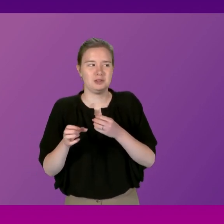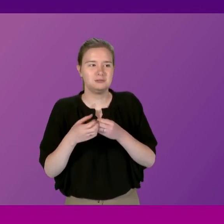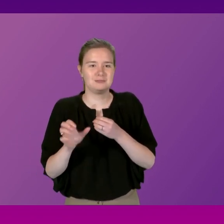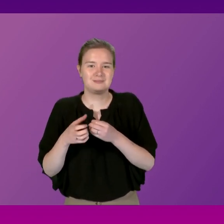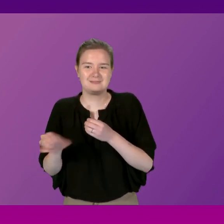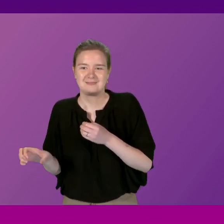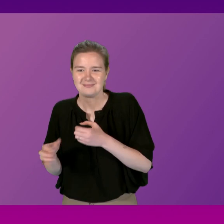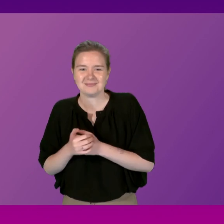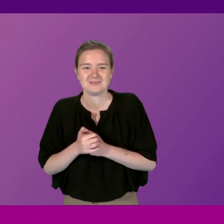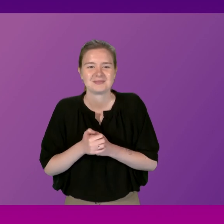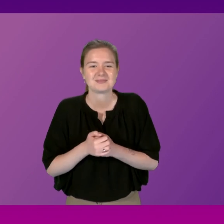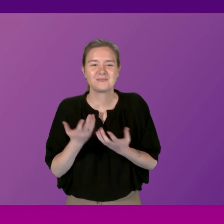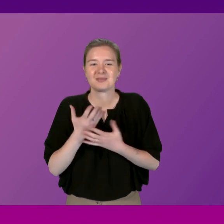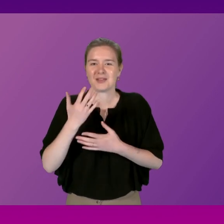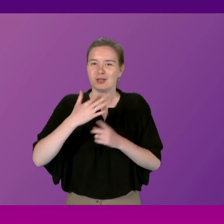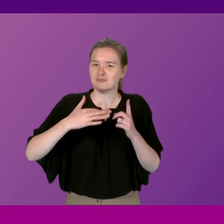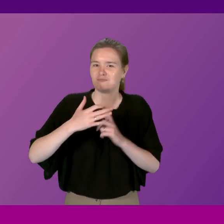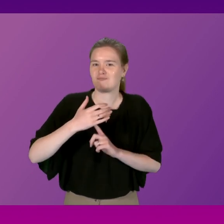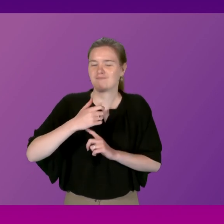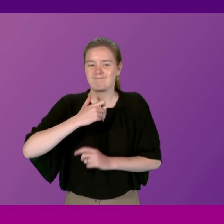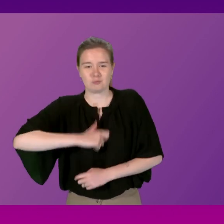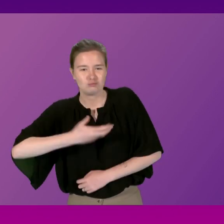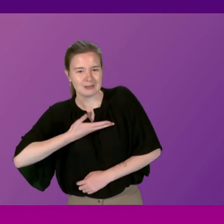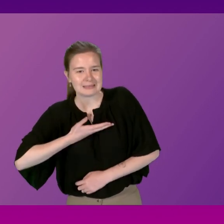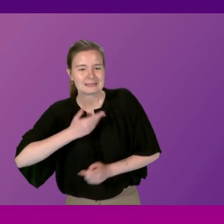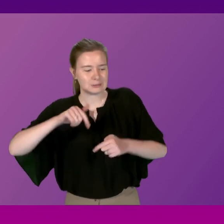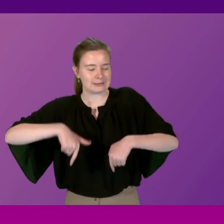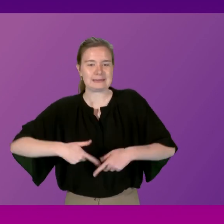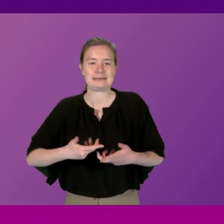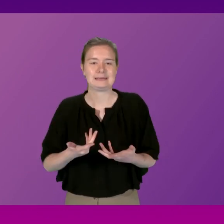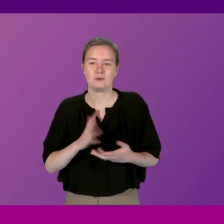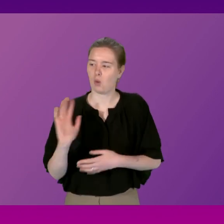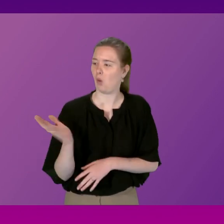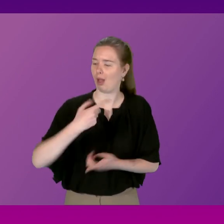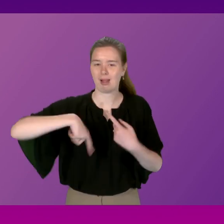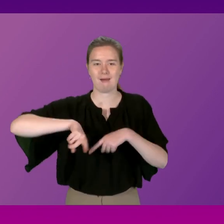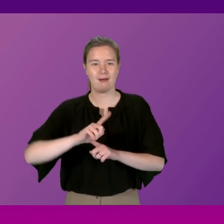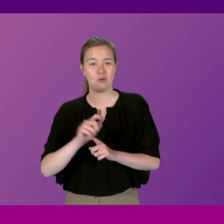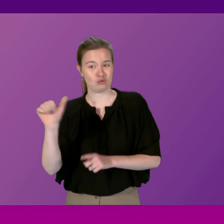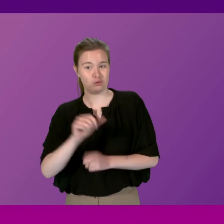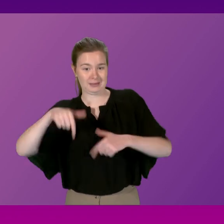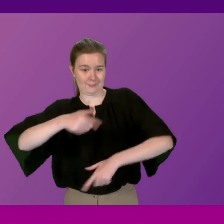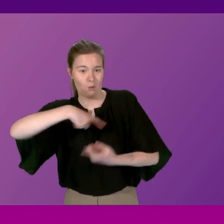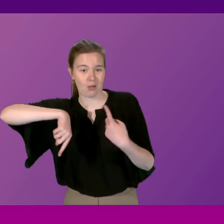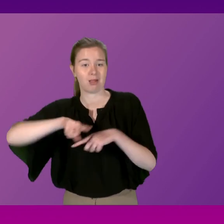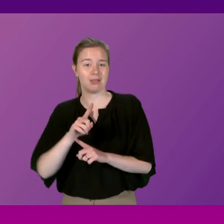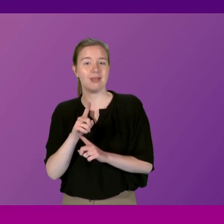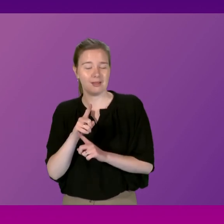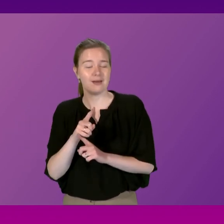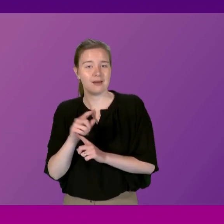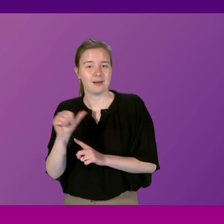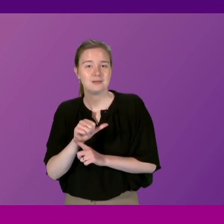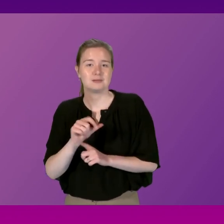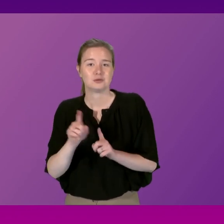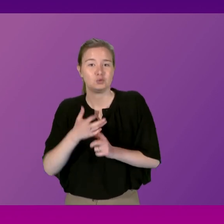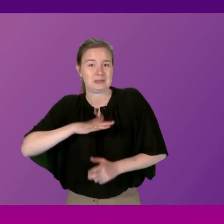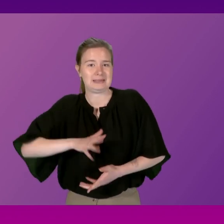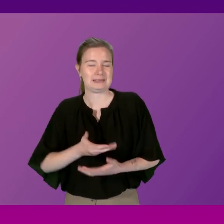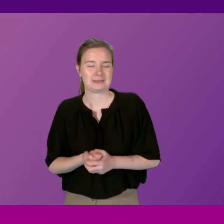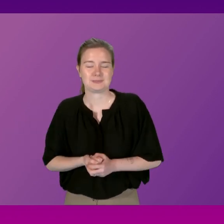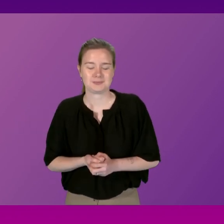Social security is a human right, and it should be here for all of us, should we need it.